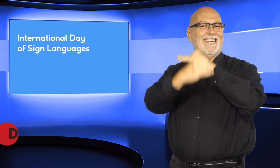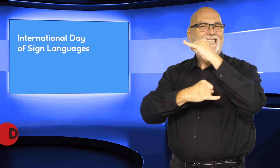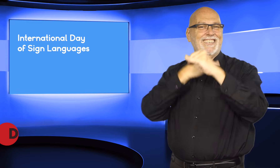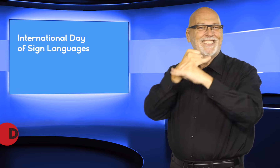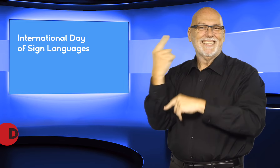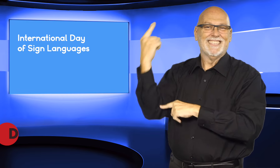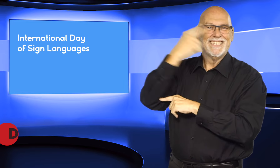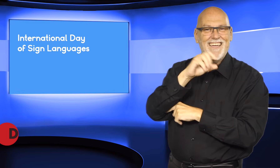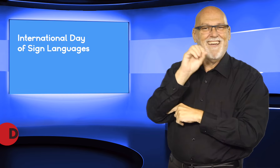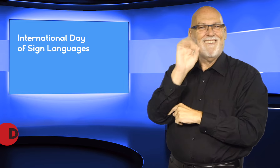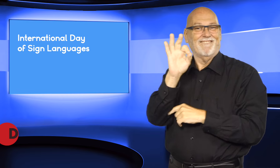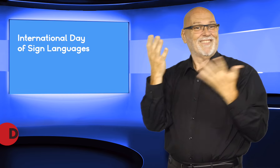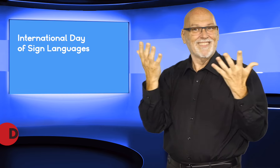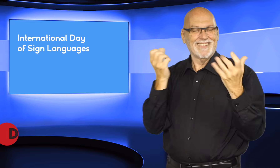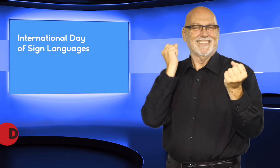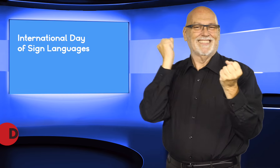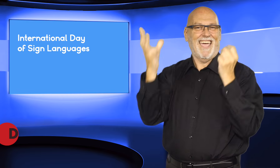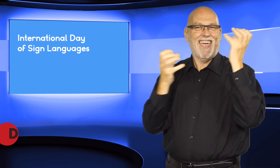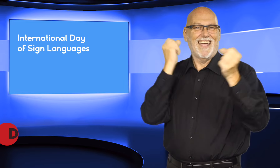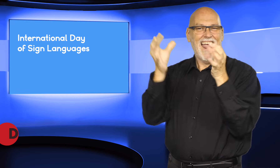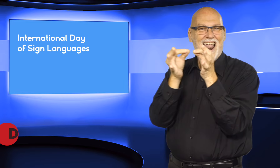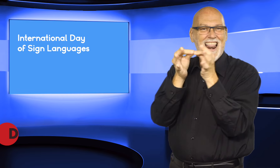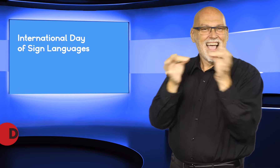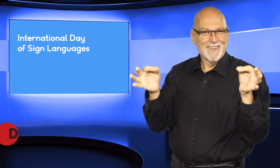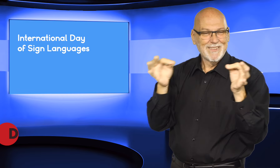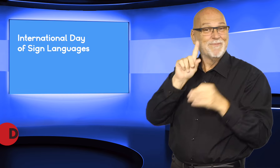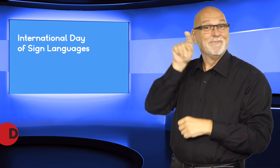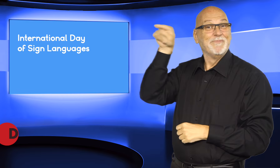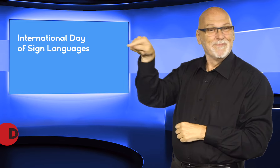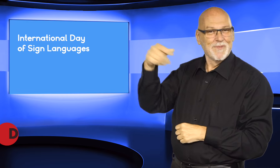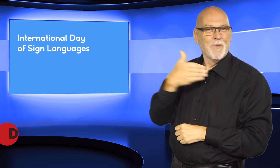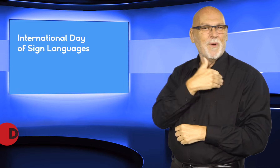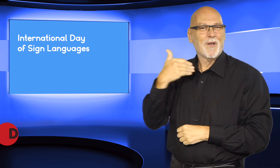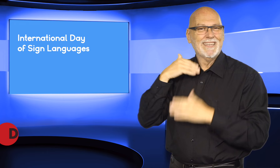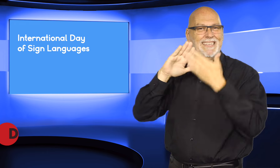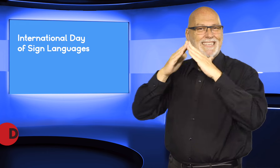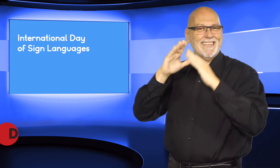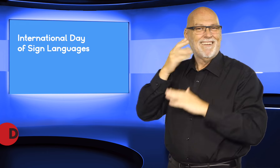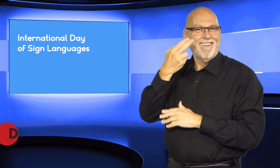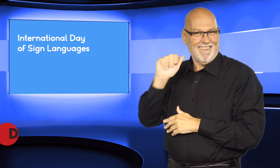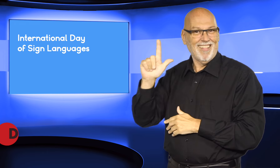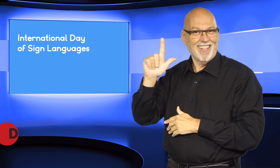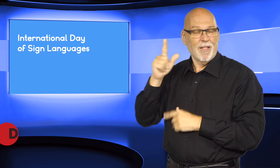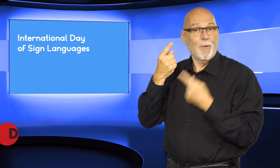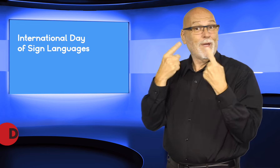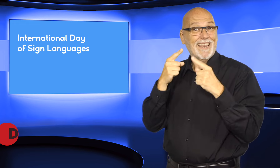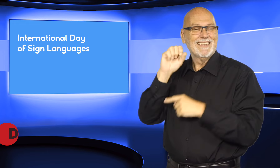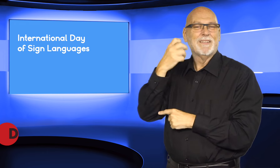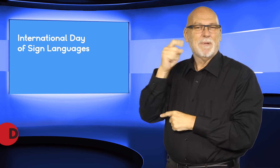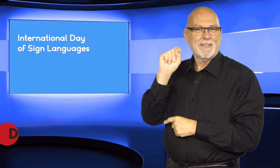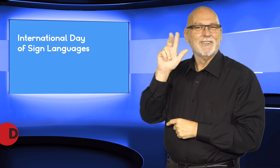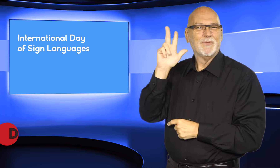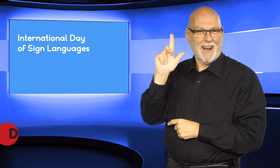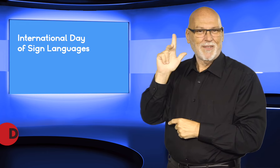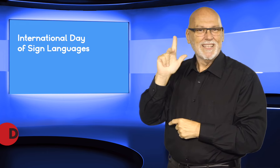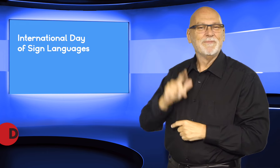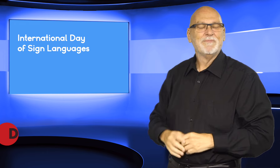the International Day of Sign Languages at Toronto City Hall on September 23rd.